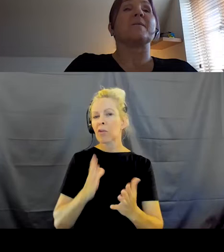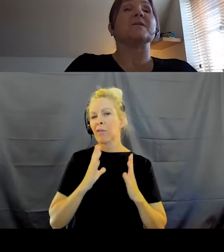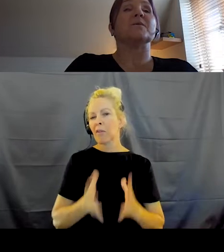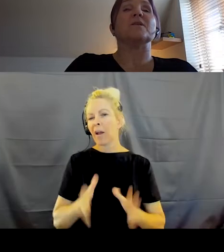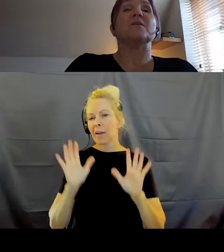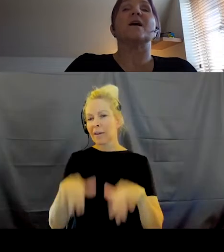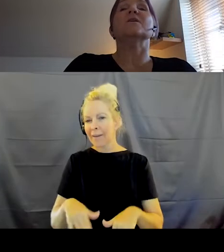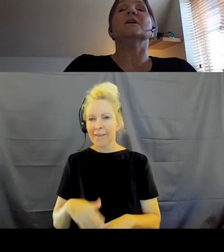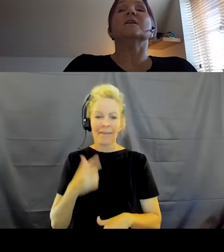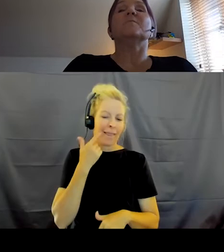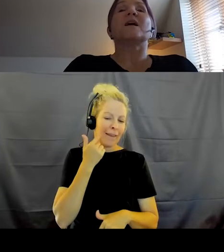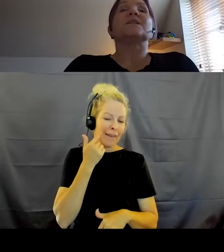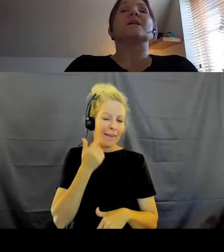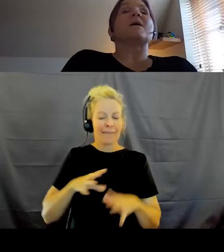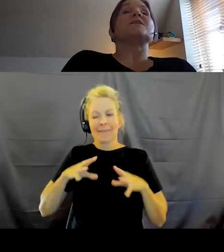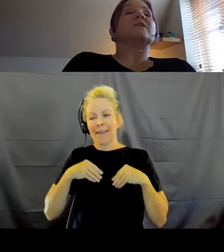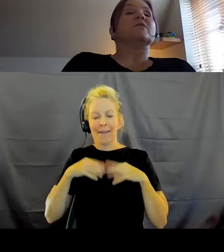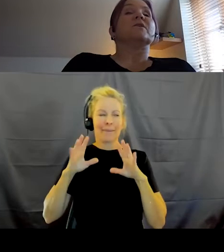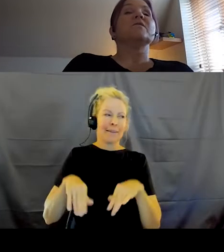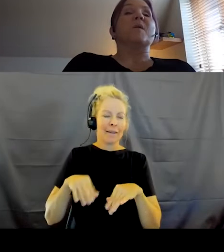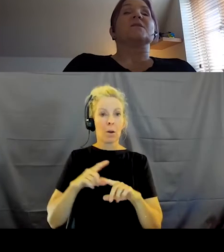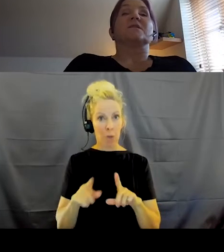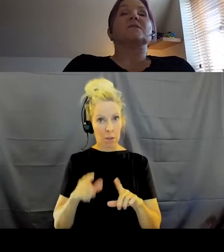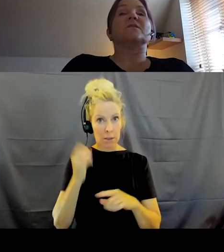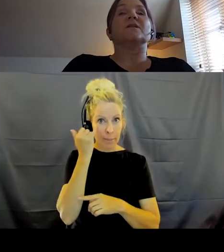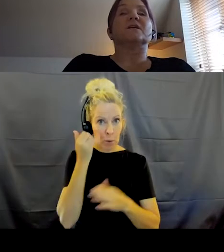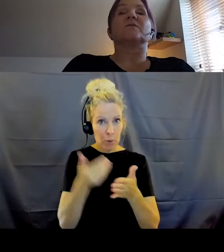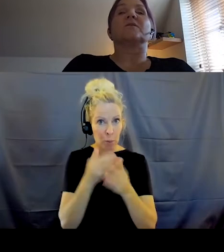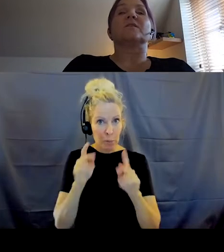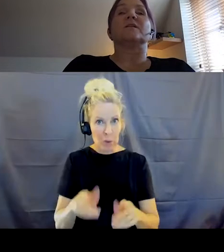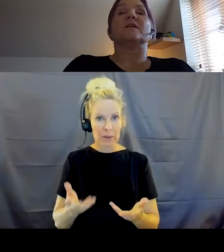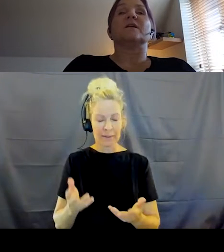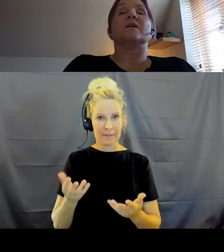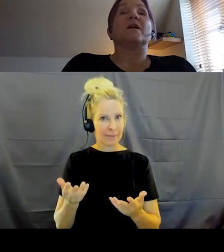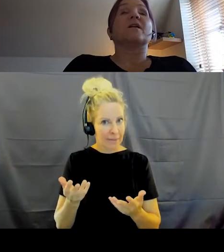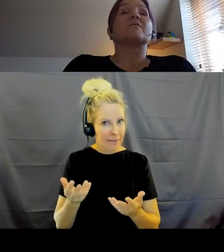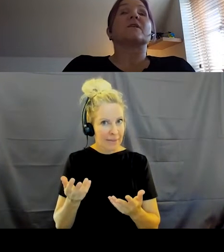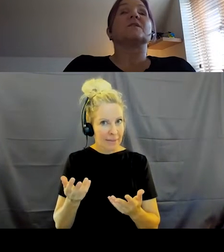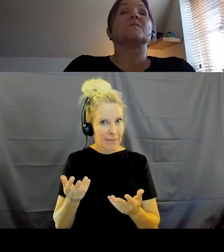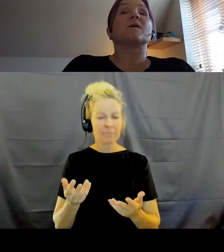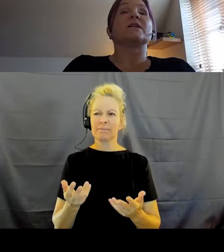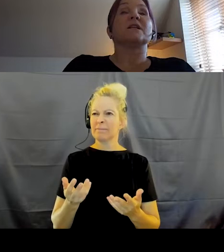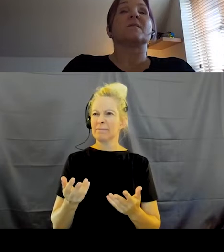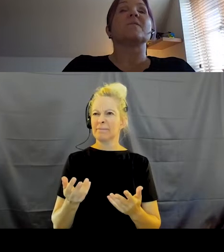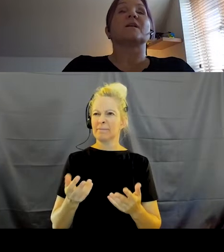am doing with you now. But imagine if you are new person with a screenreader and you see something